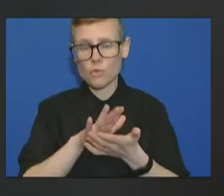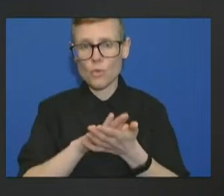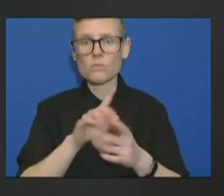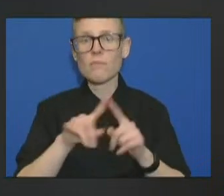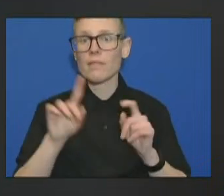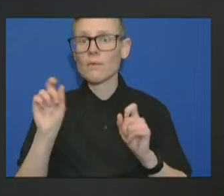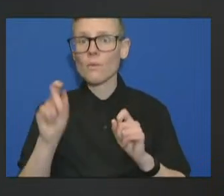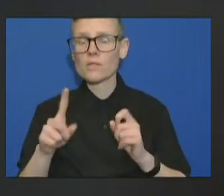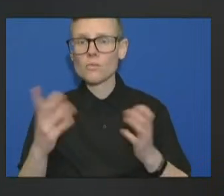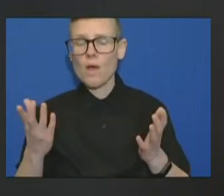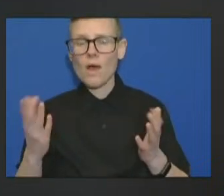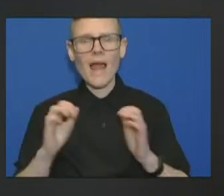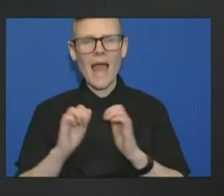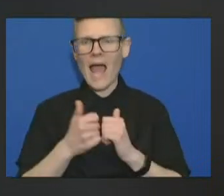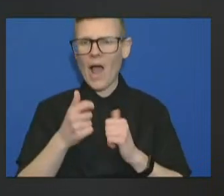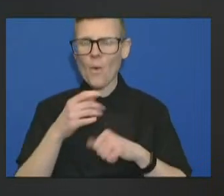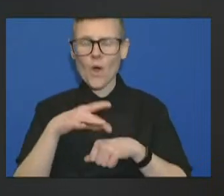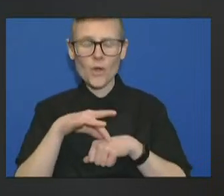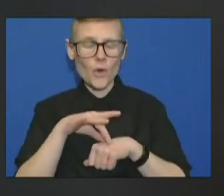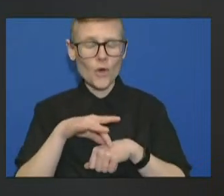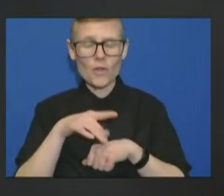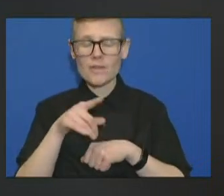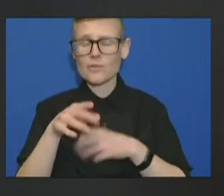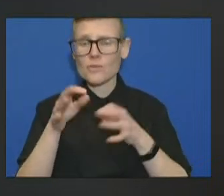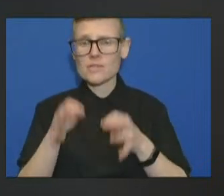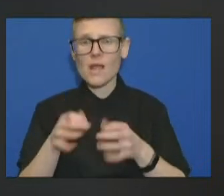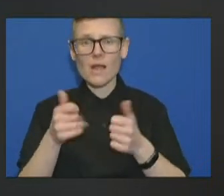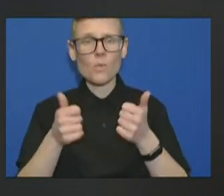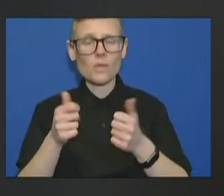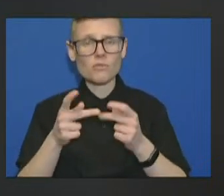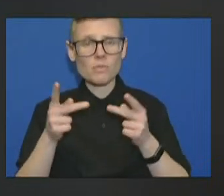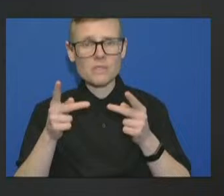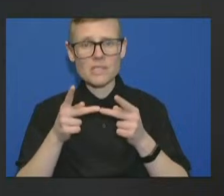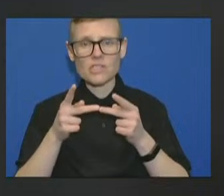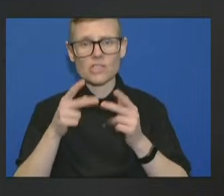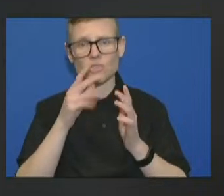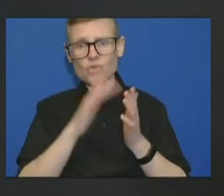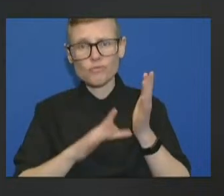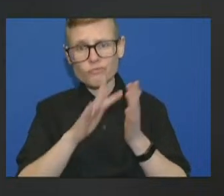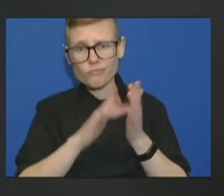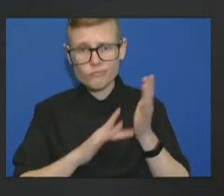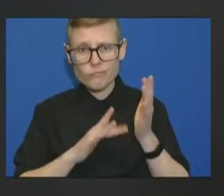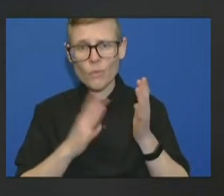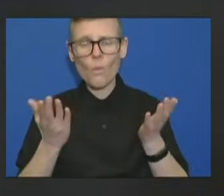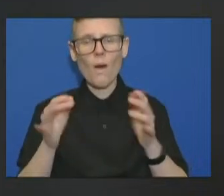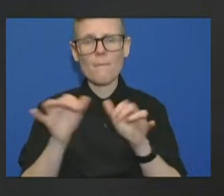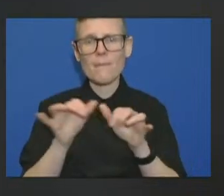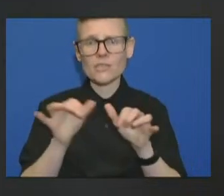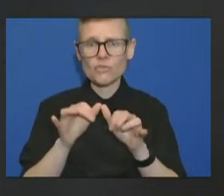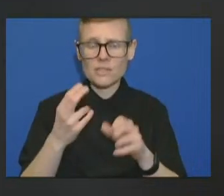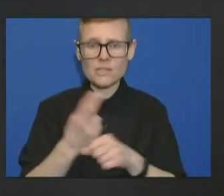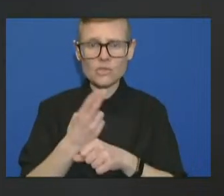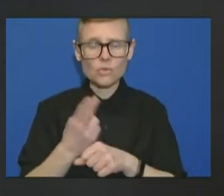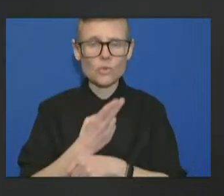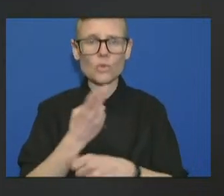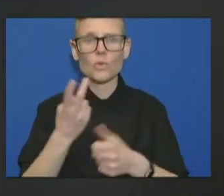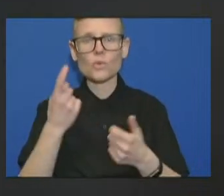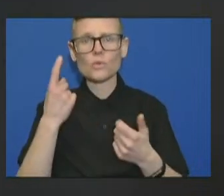appreciation for a push towards resources to go to the schools. But the question was, how on earth did you decide on